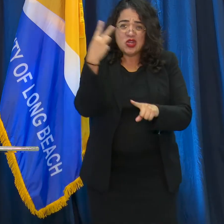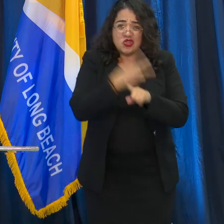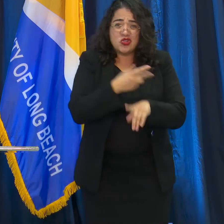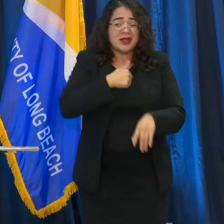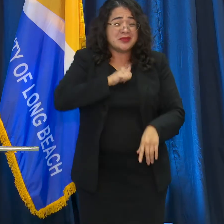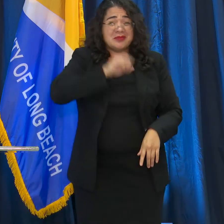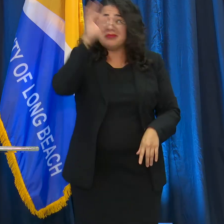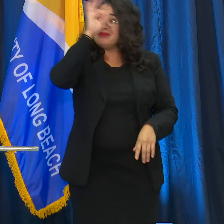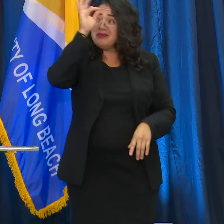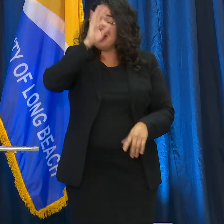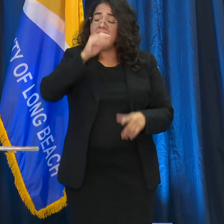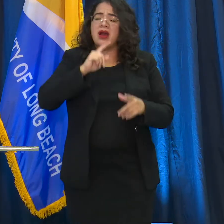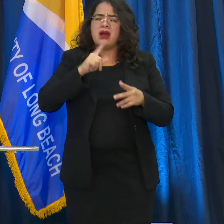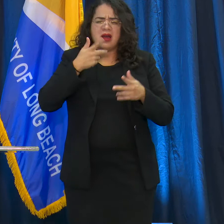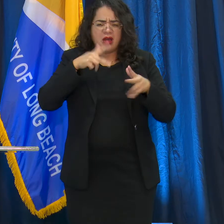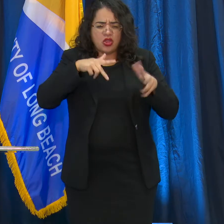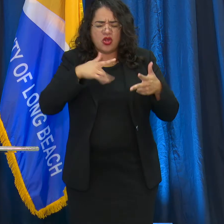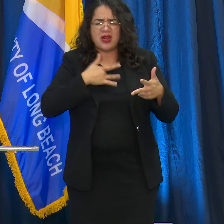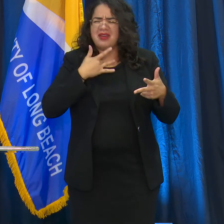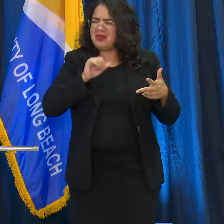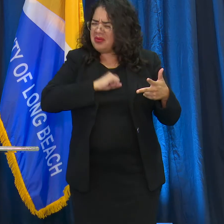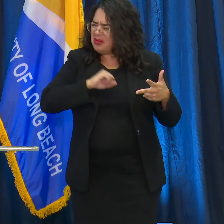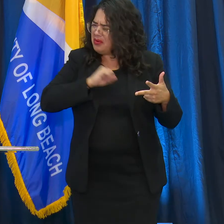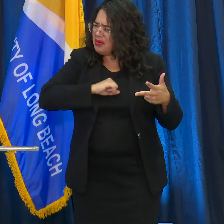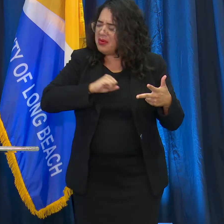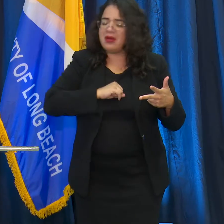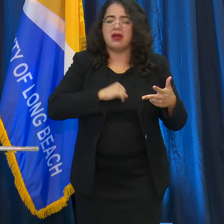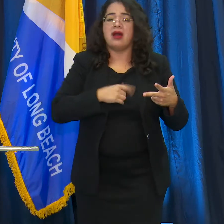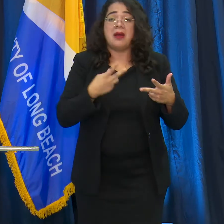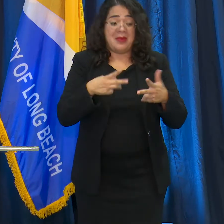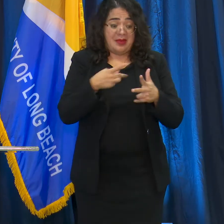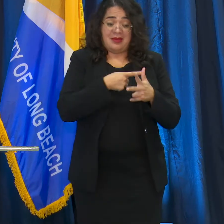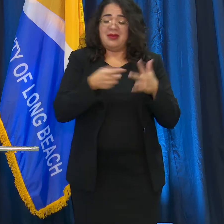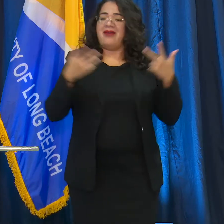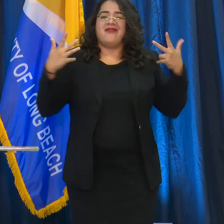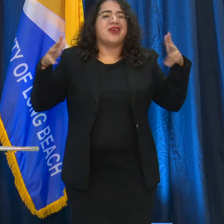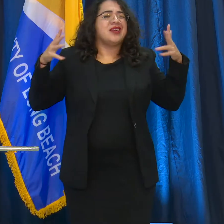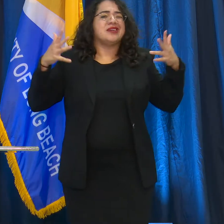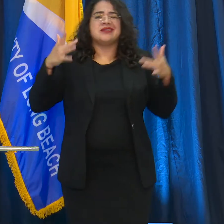and you don't even know it, further emphasizing the need for everyone to practice practice physical distancing and wearing